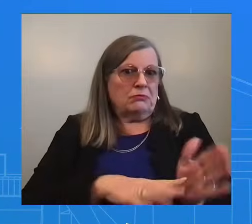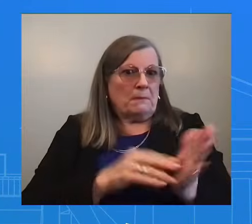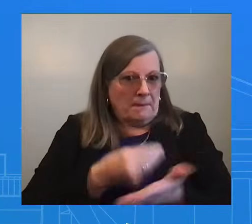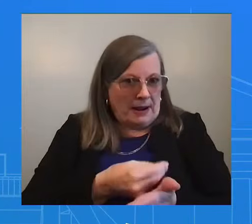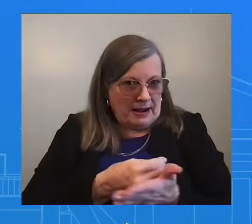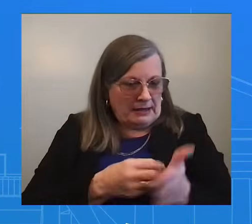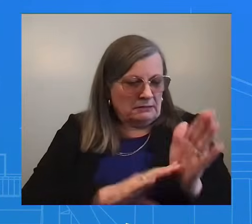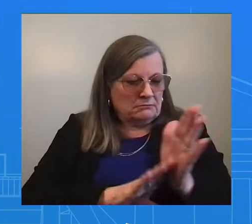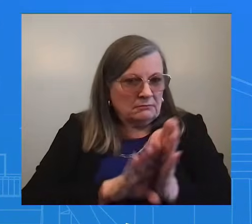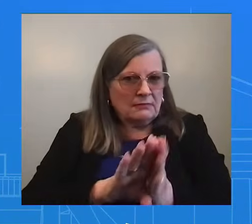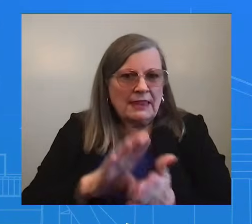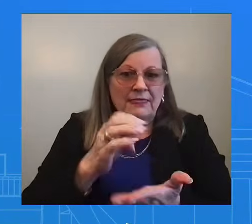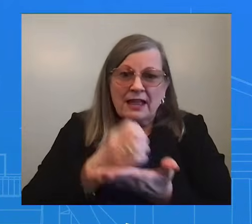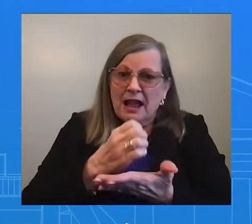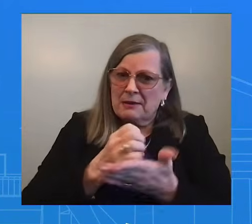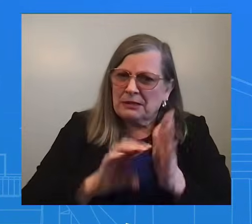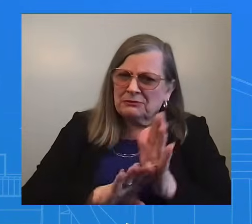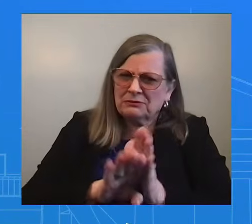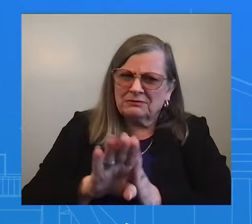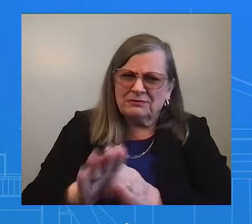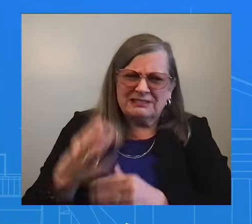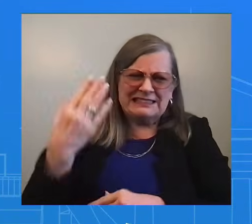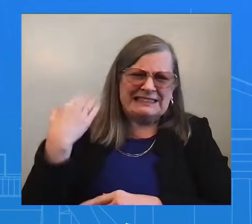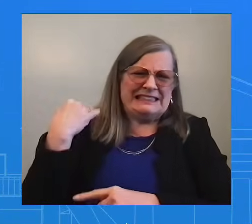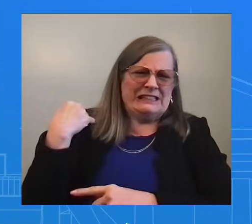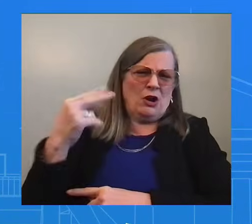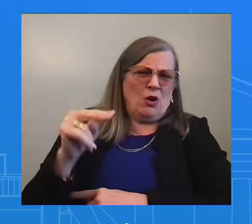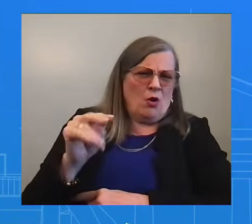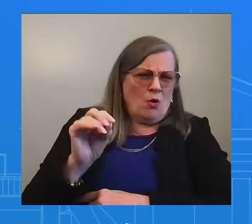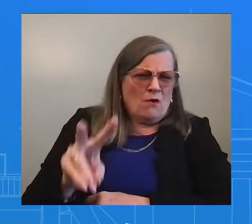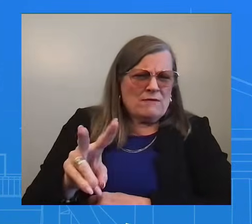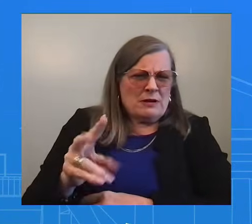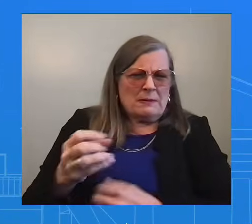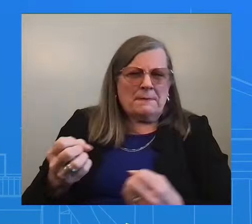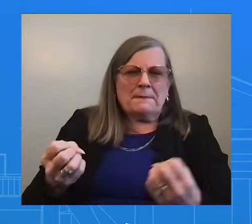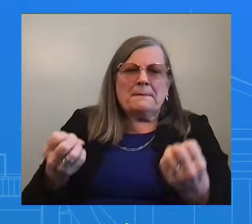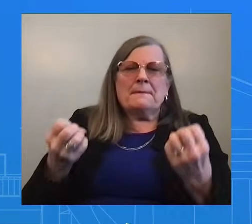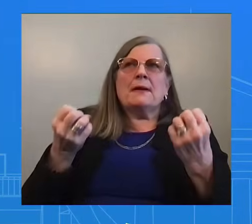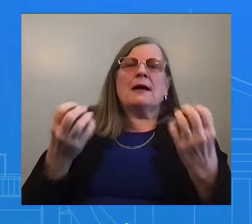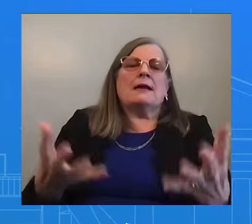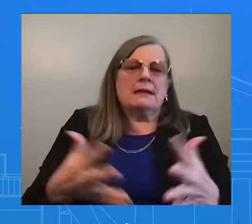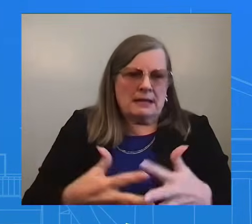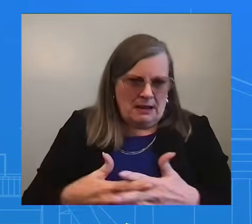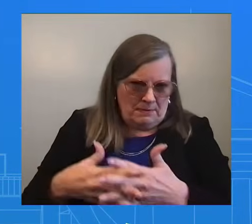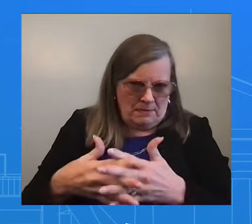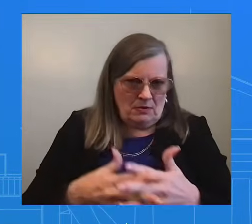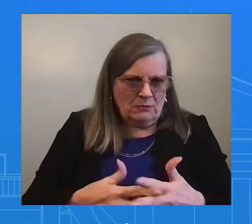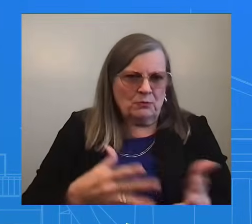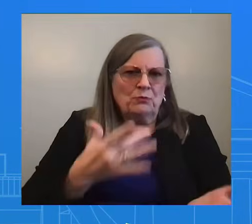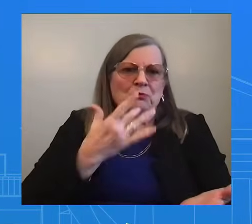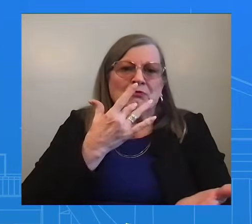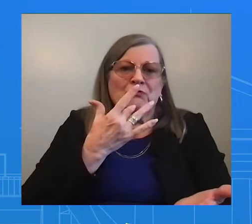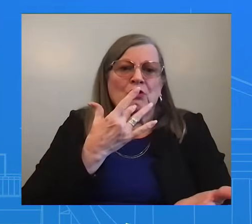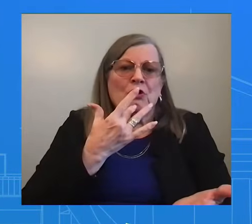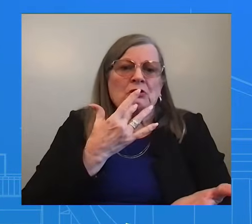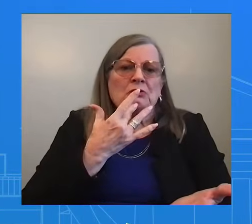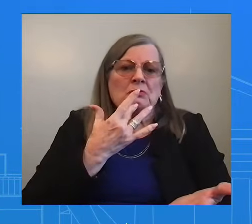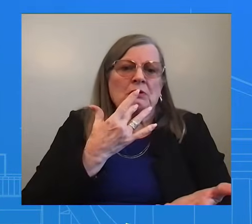by a 10-point margin, Americans still said that they would trust Republicans on the economy more. So, what is your message to Americans